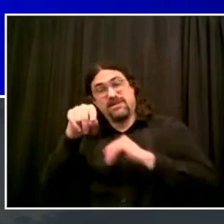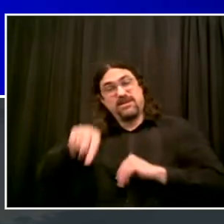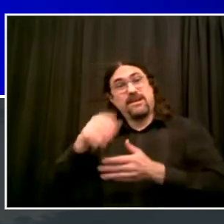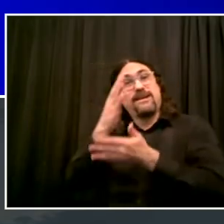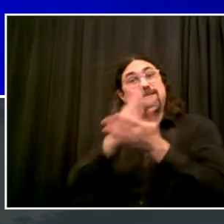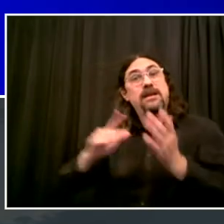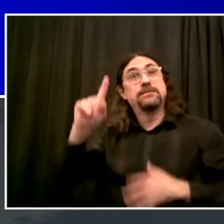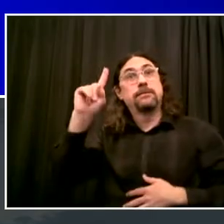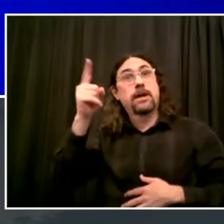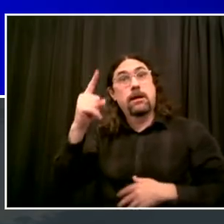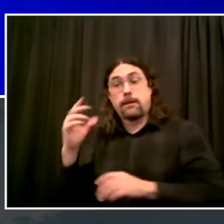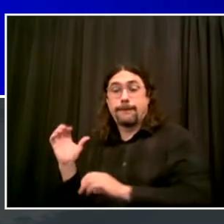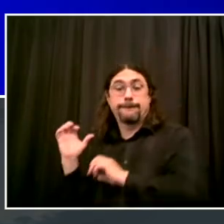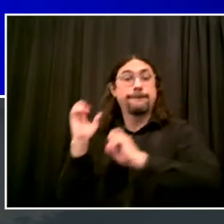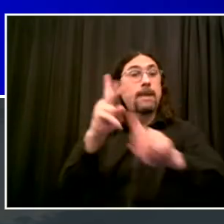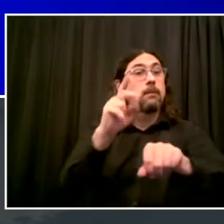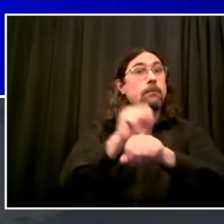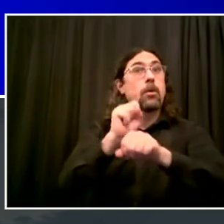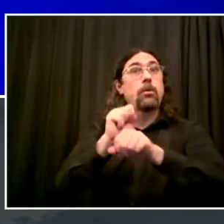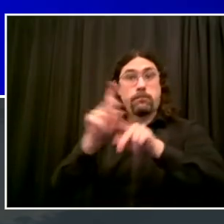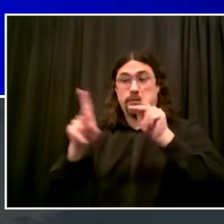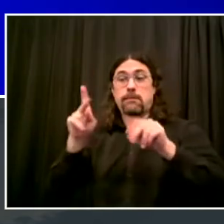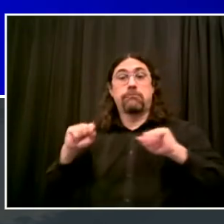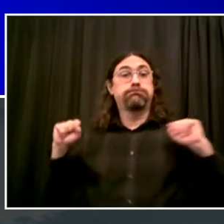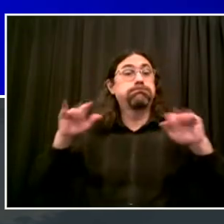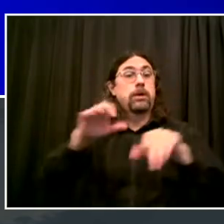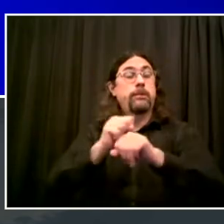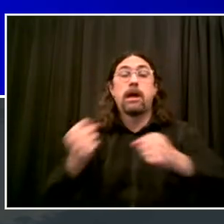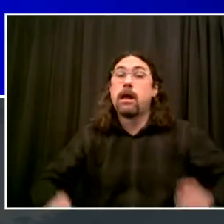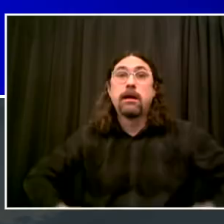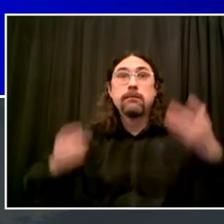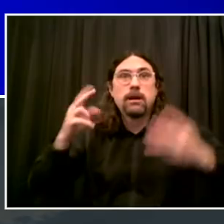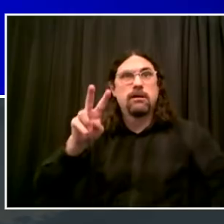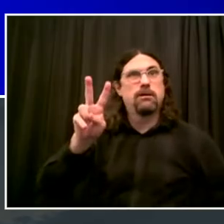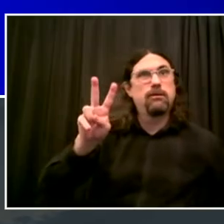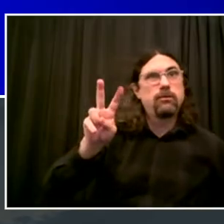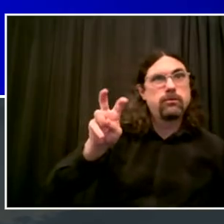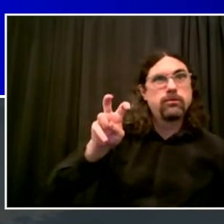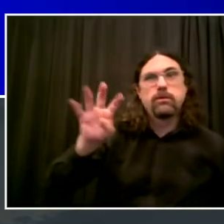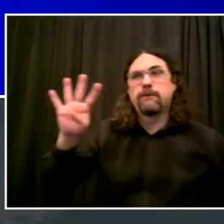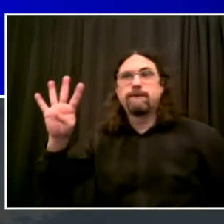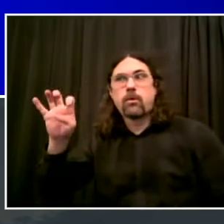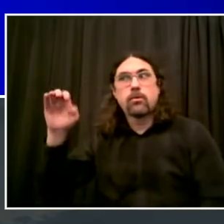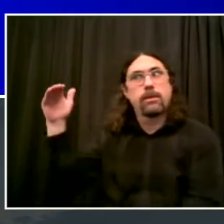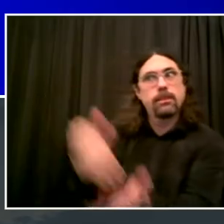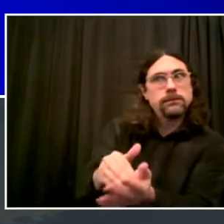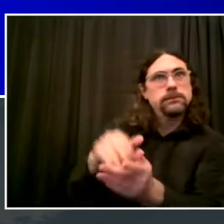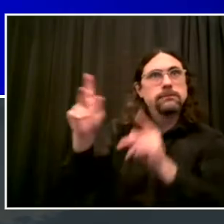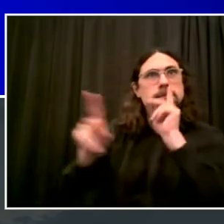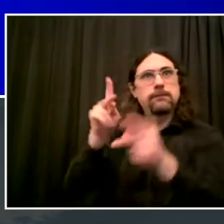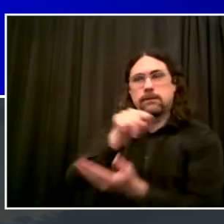SO WHAT DOES THAT MEAN? WE THINK A MINIMUM OF 200,000 AT A MAXIMUM OF